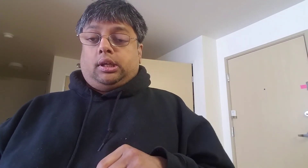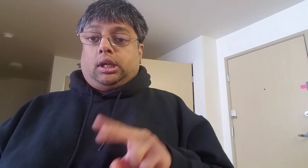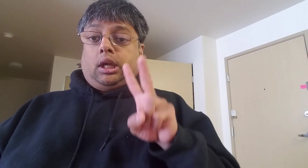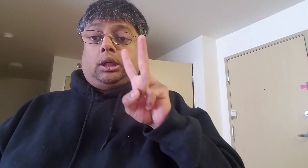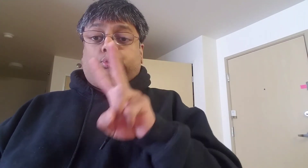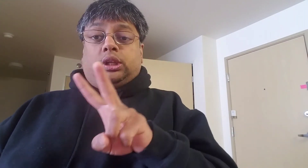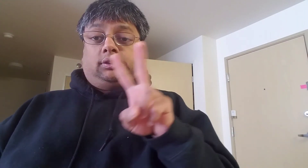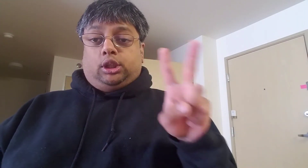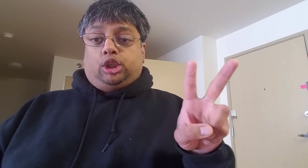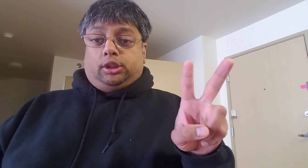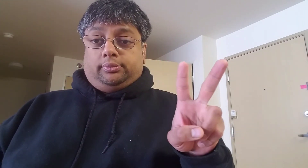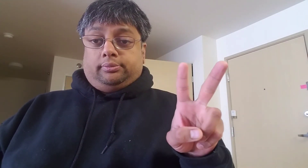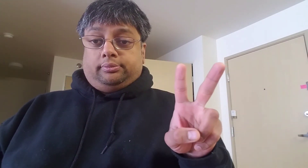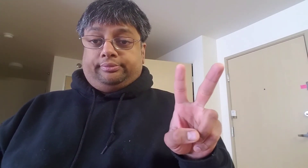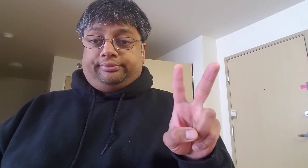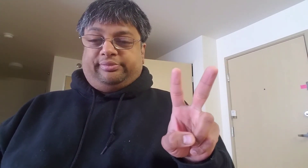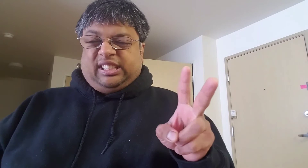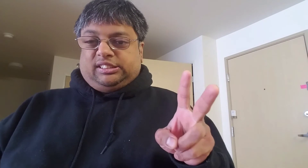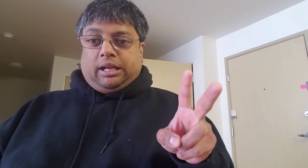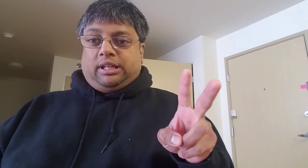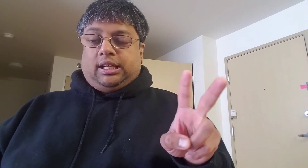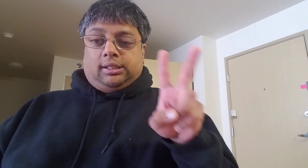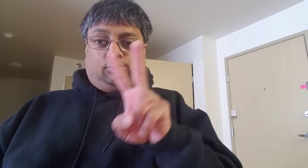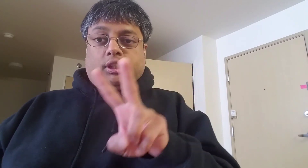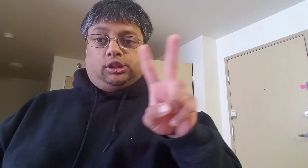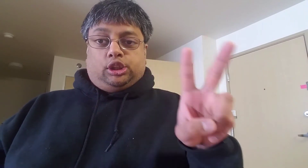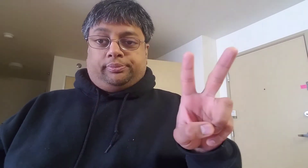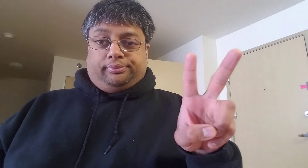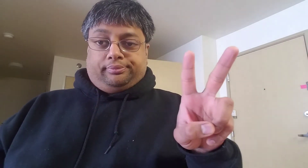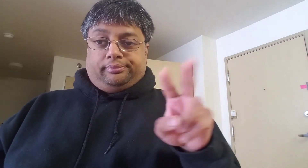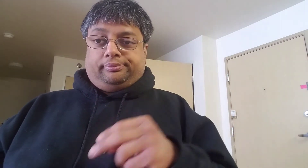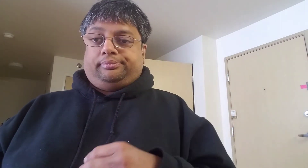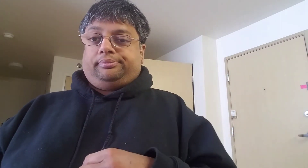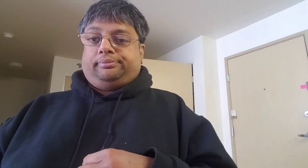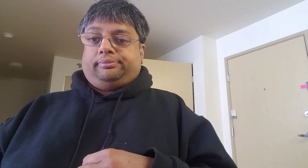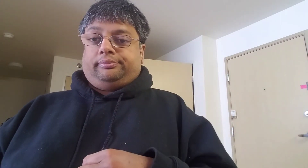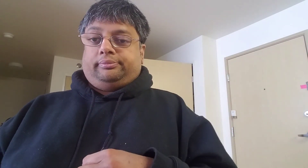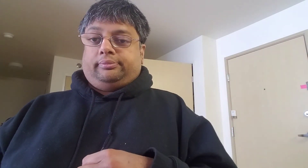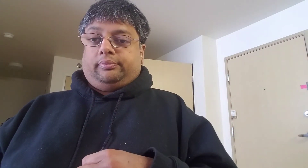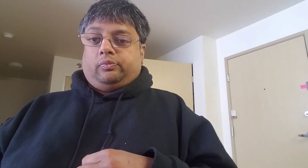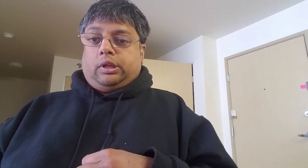"Twenty-Two" (22) (Same thing in sign)